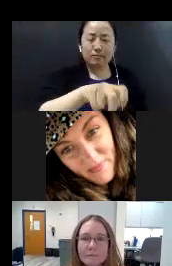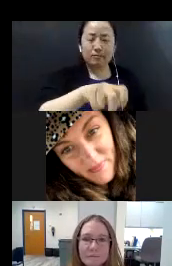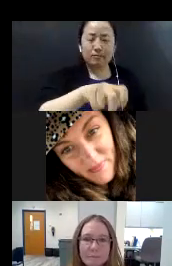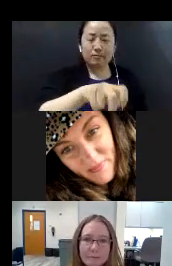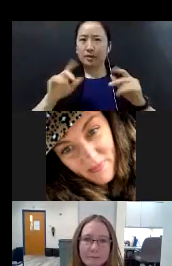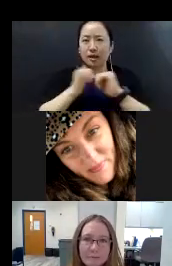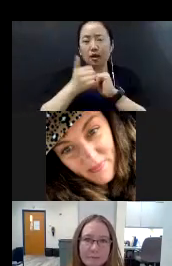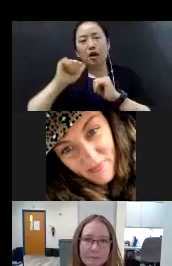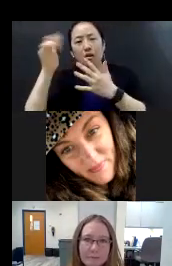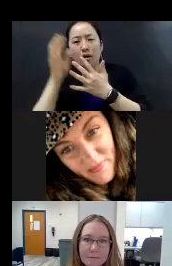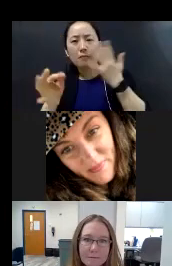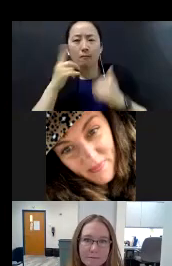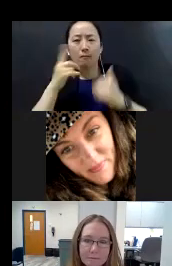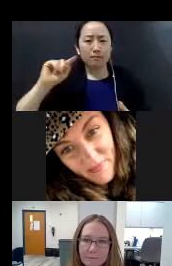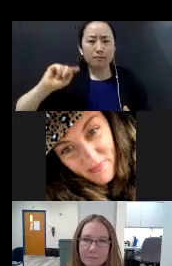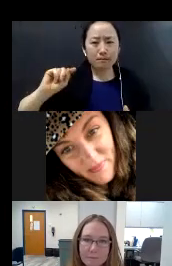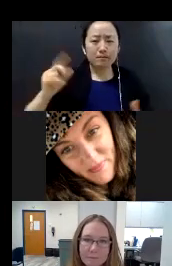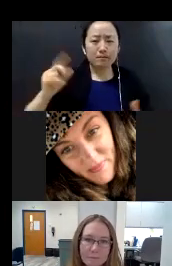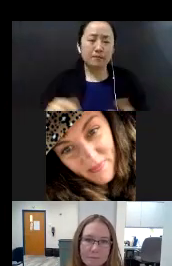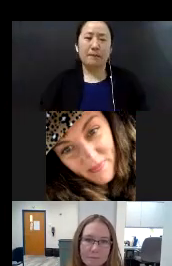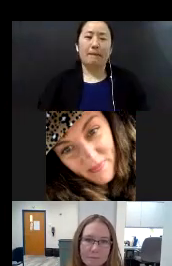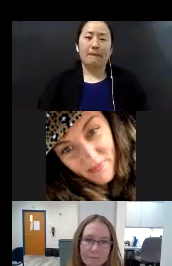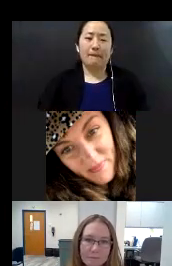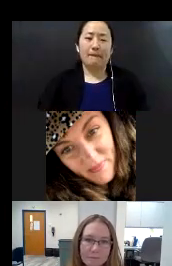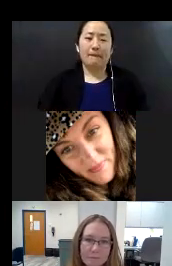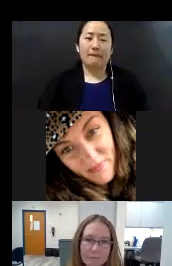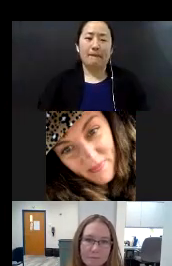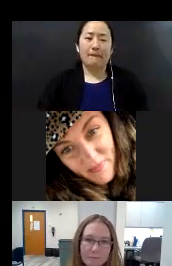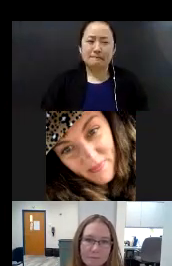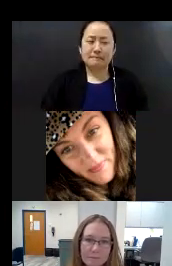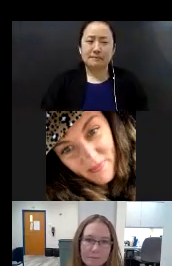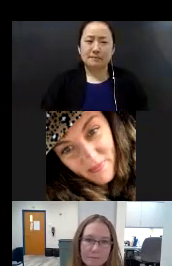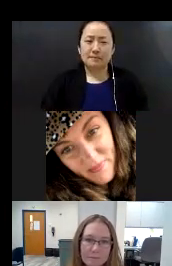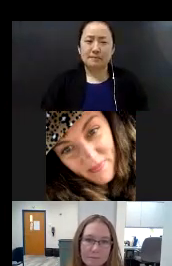FAR AS A BATHROOM?